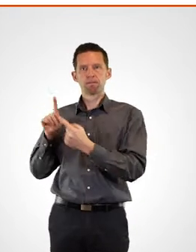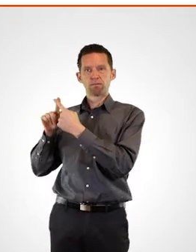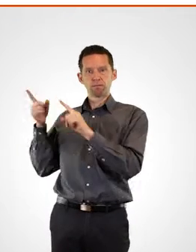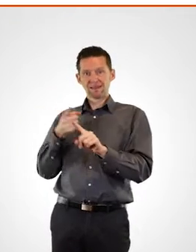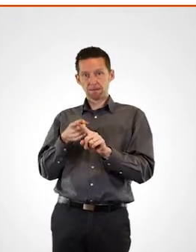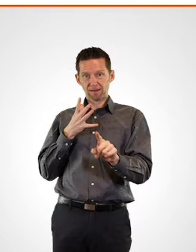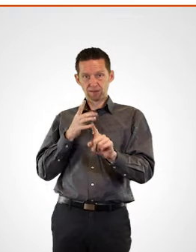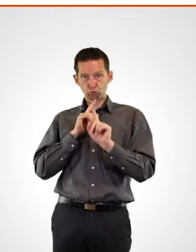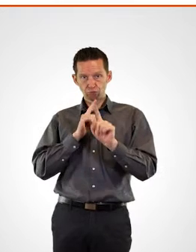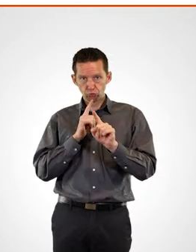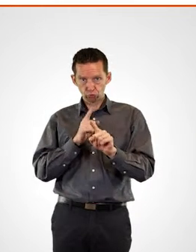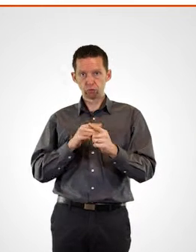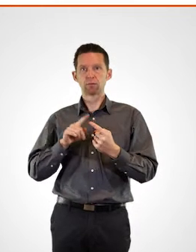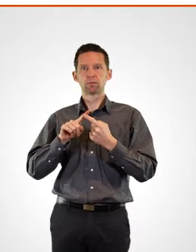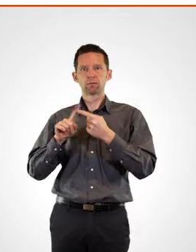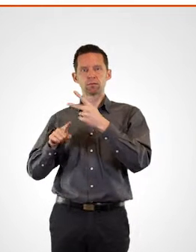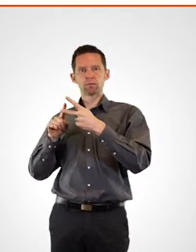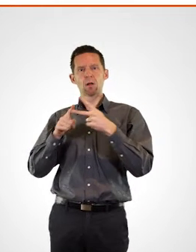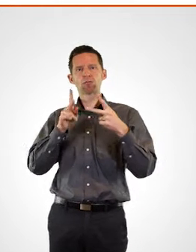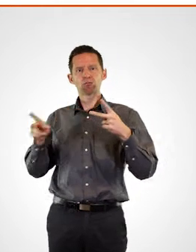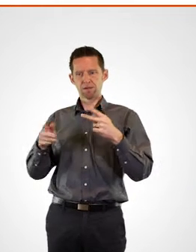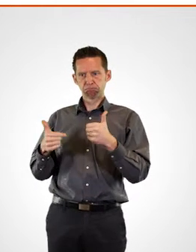These are explicit instruction, repeated opportunities